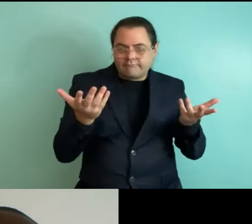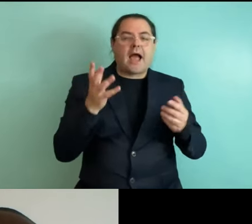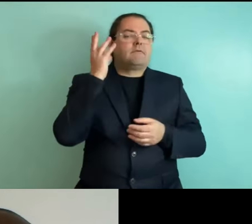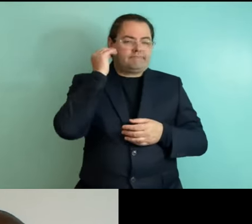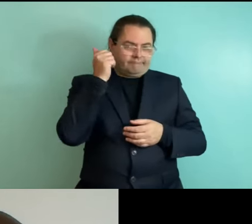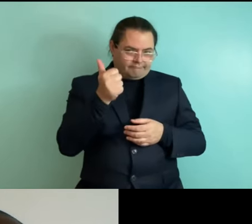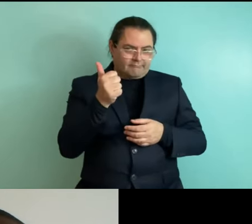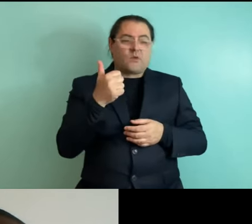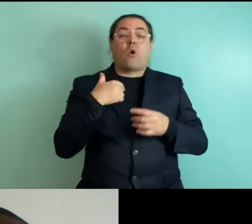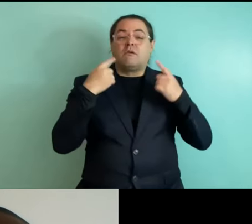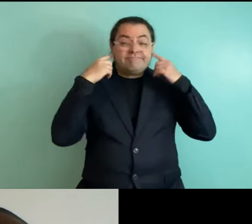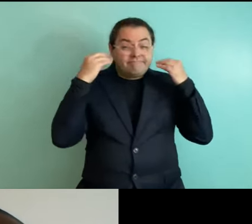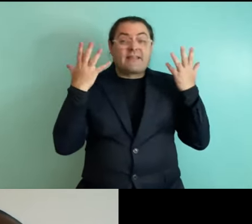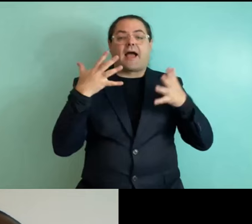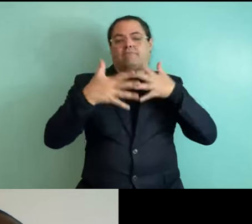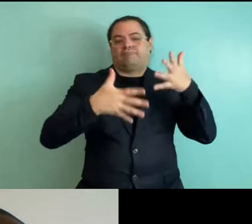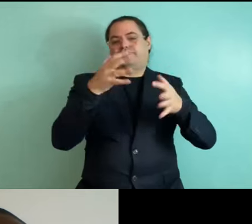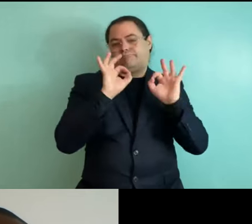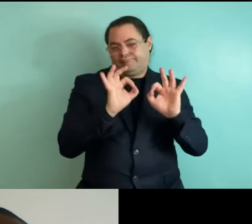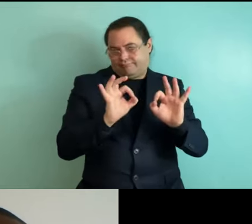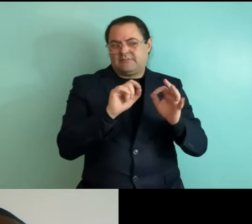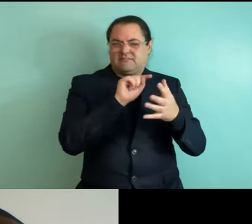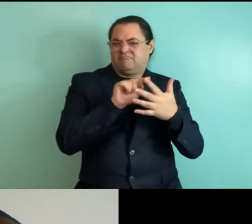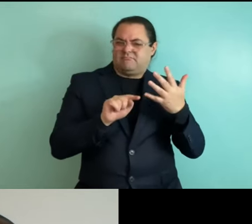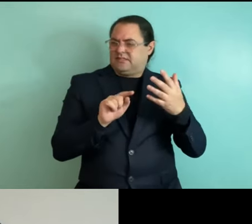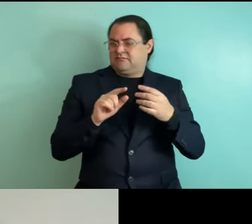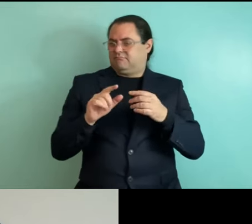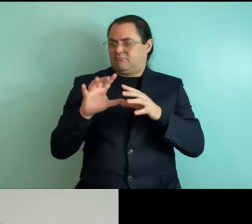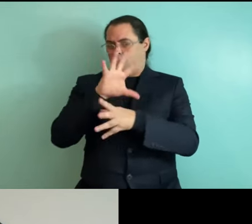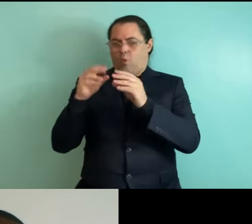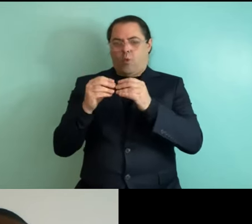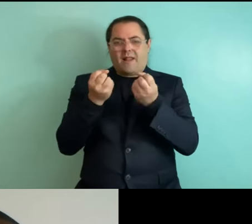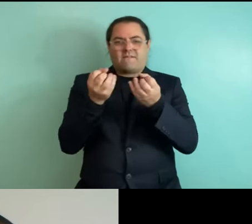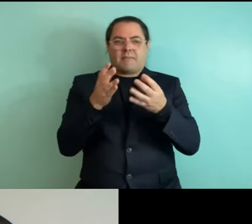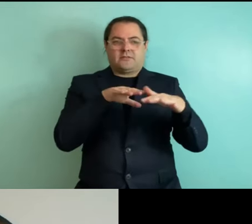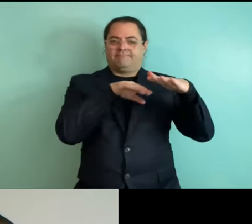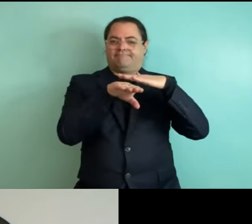to understand and get the same content that those without pain of those disabilities